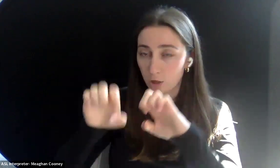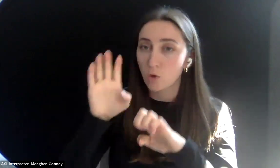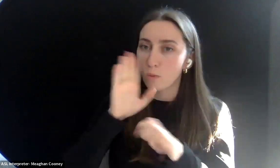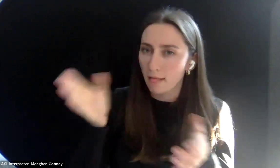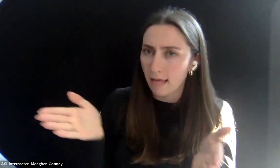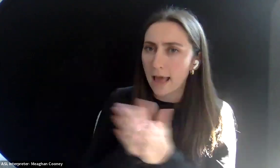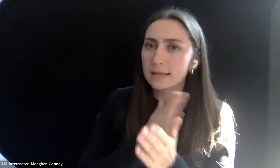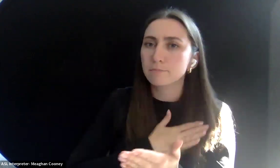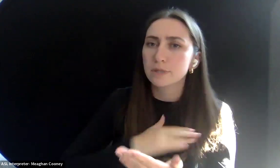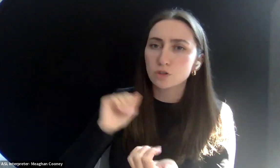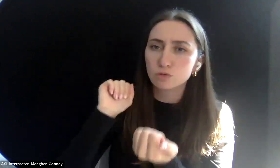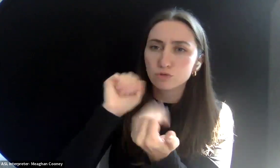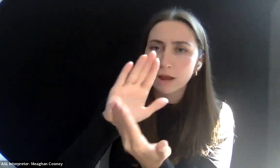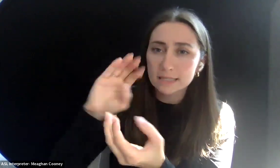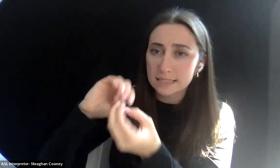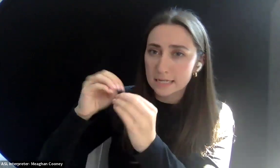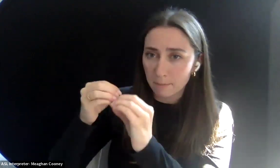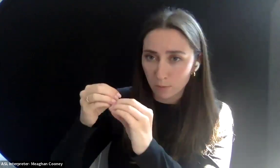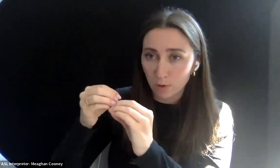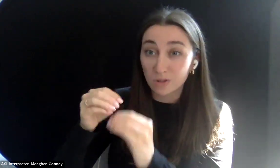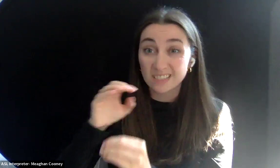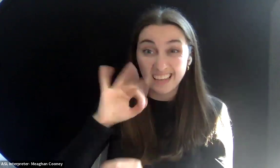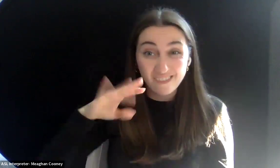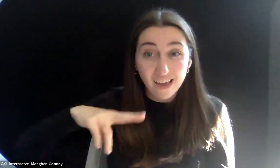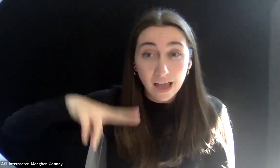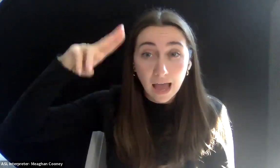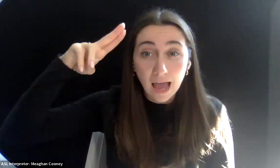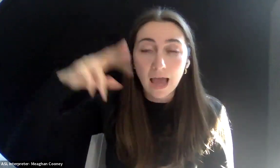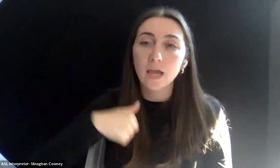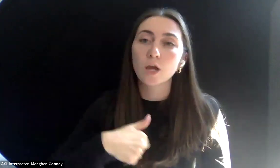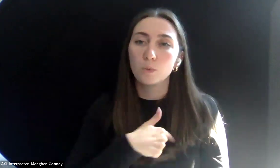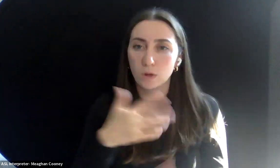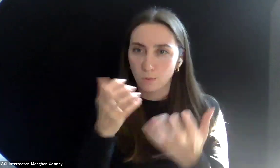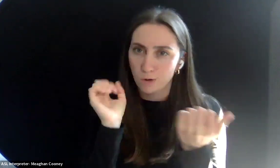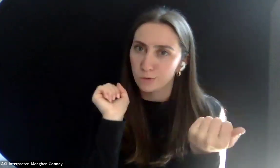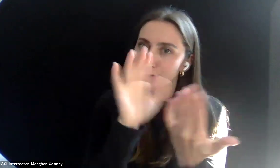those values as well. And of course, if it's higher, we would ask you to address that higher value.